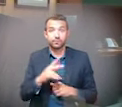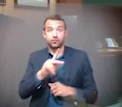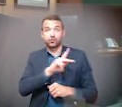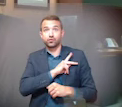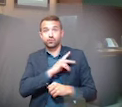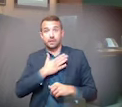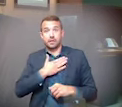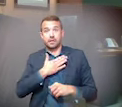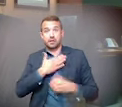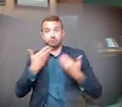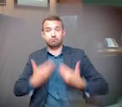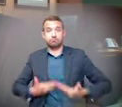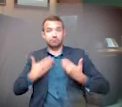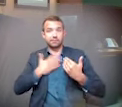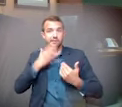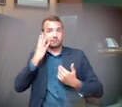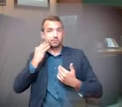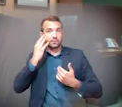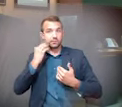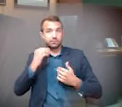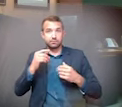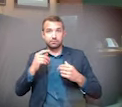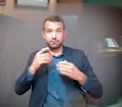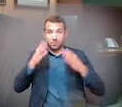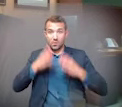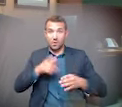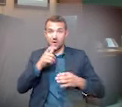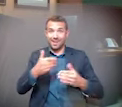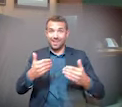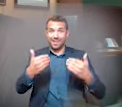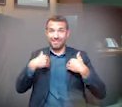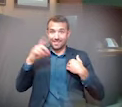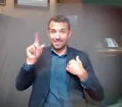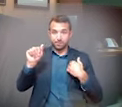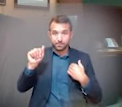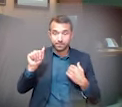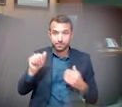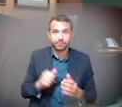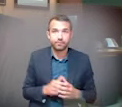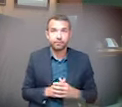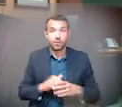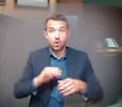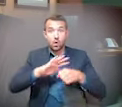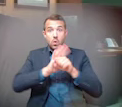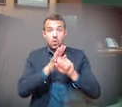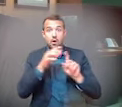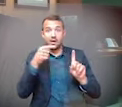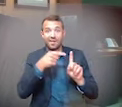As a person with a disability, the pandemic